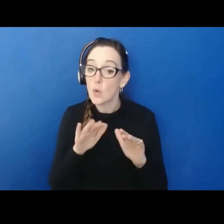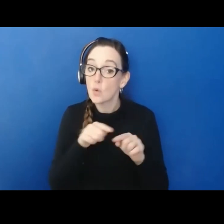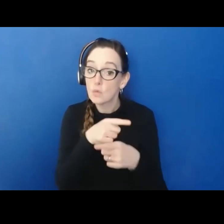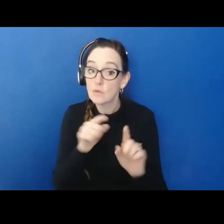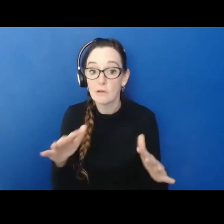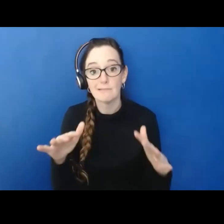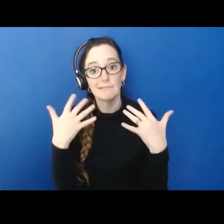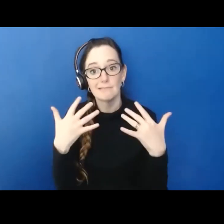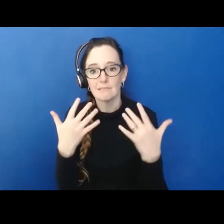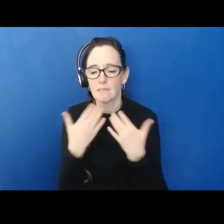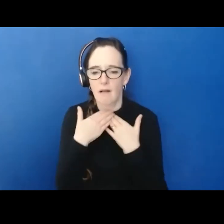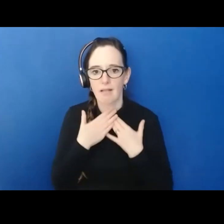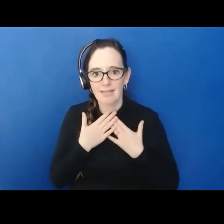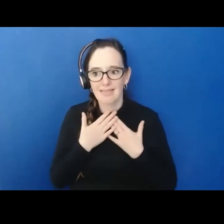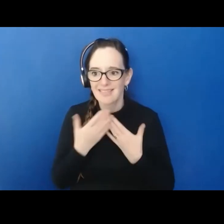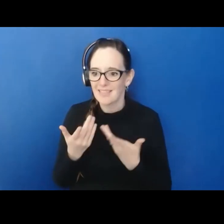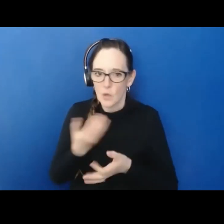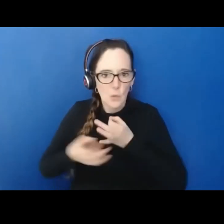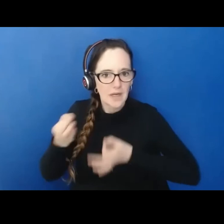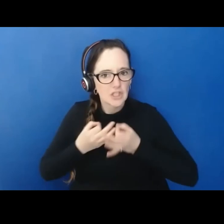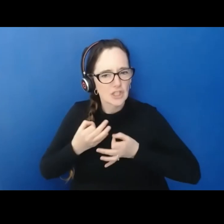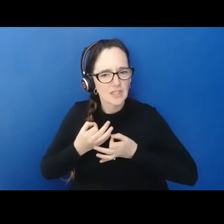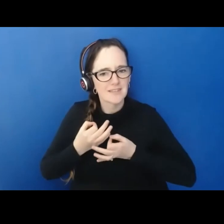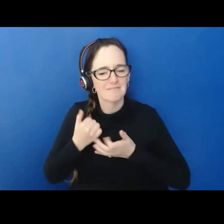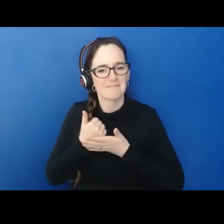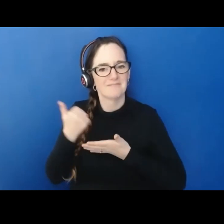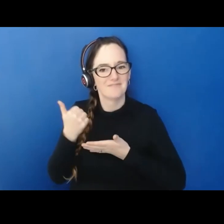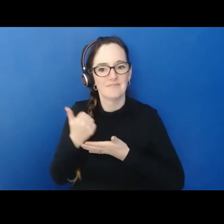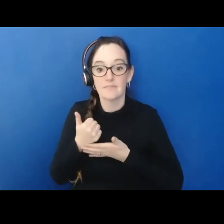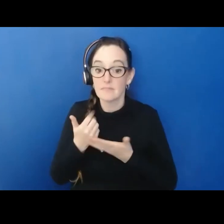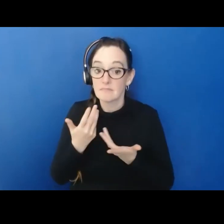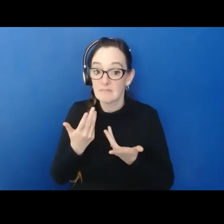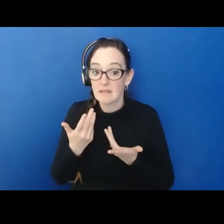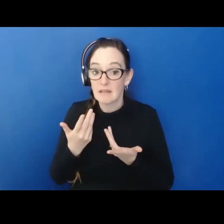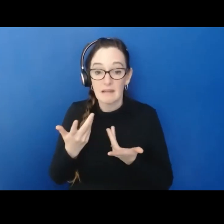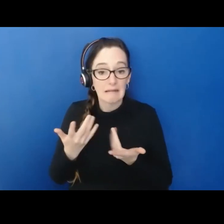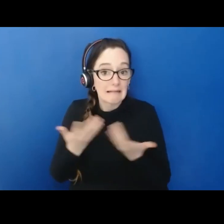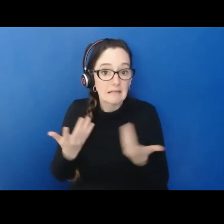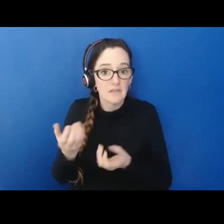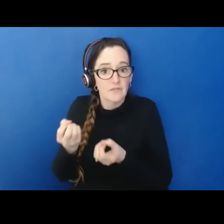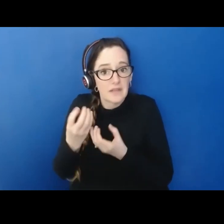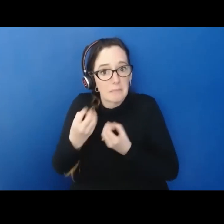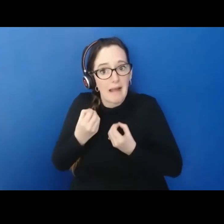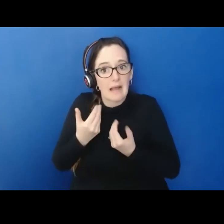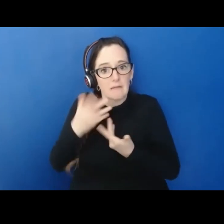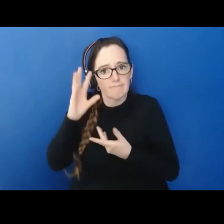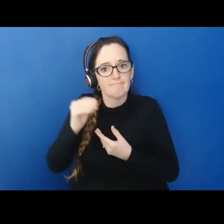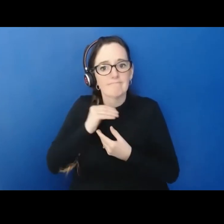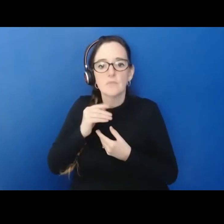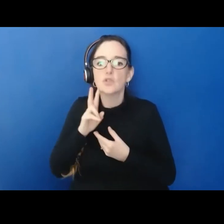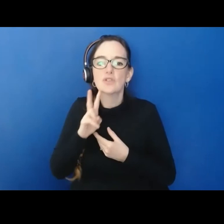absolutely brilliant, I loved your questions. And please do share with us any further feedback that you may have. You'll see in the Slido bar a questionnaire